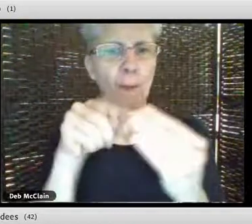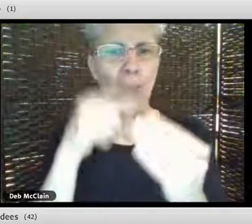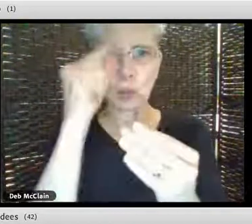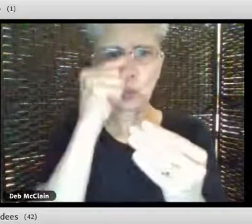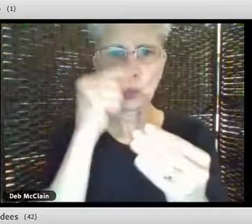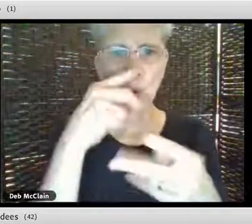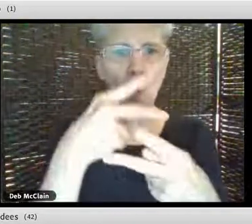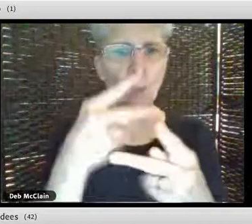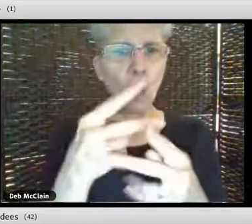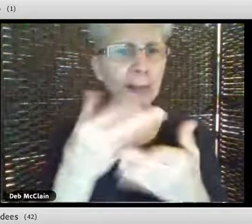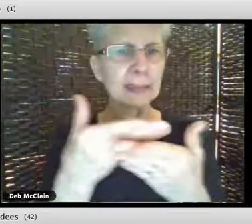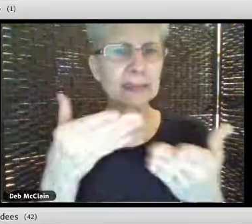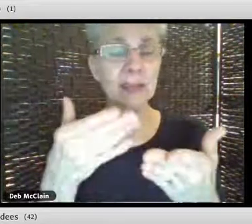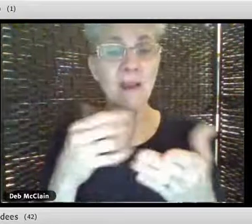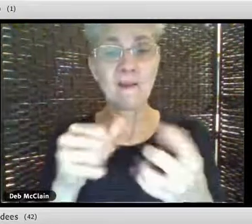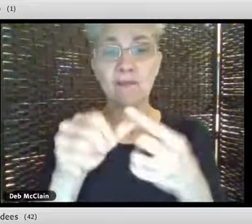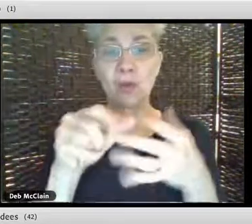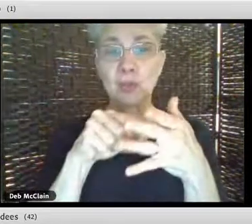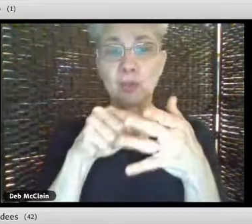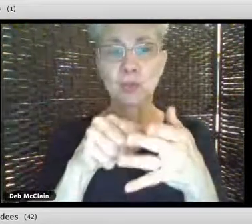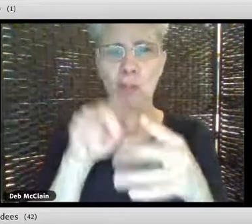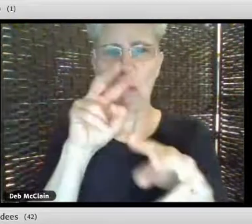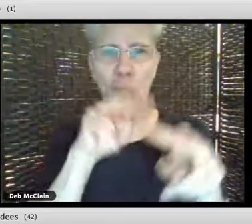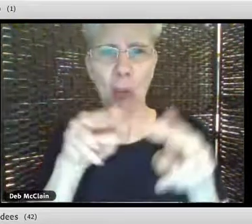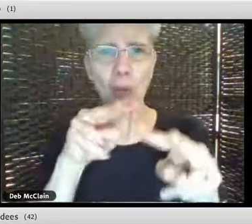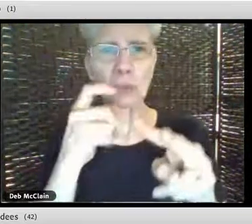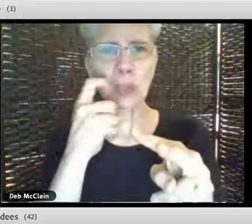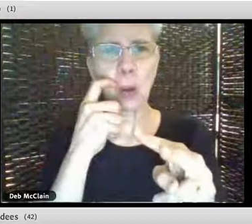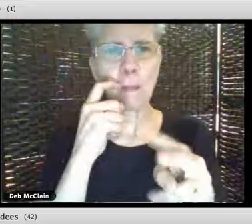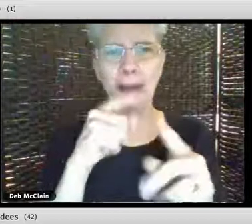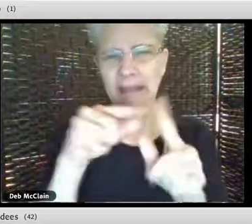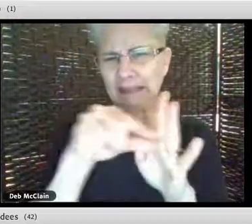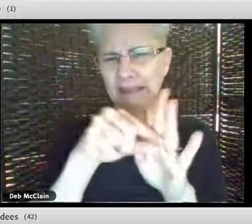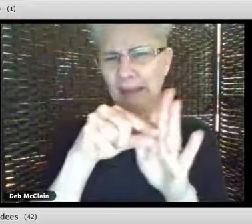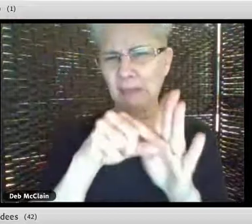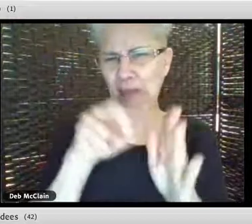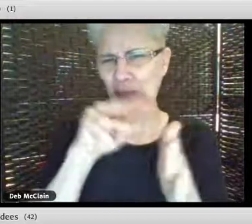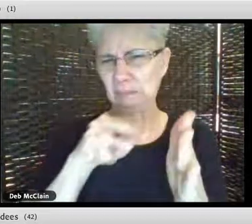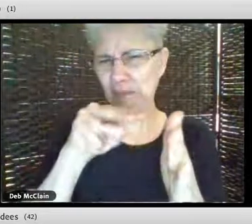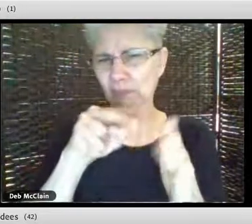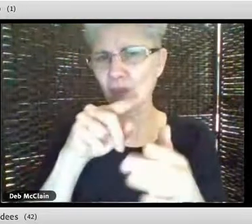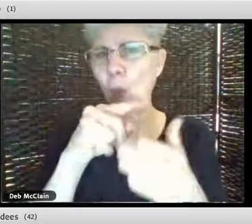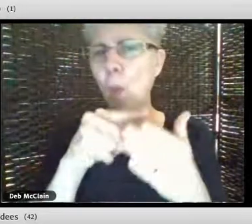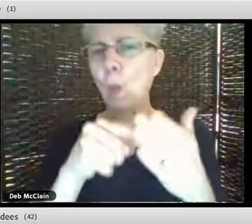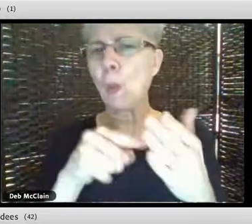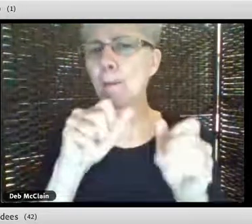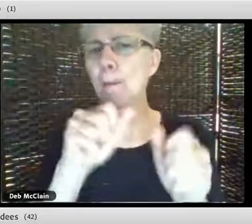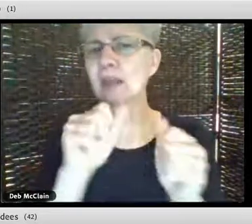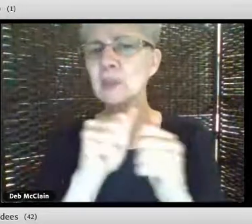To be honest, when I first started looking at Google products, I was a little bit skeptical about what was possible with these products,